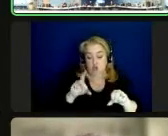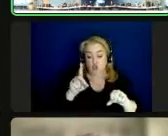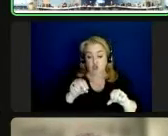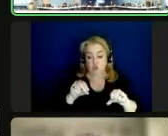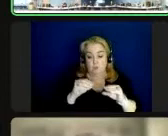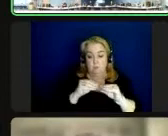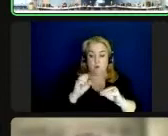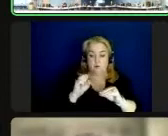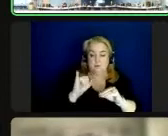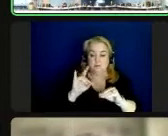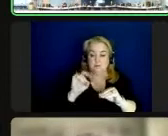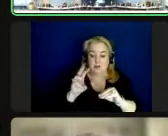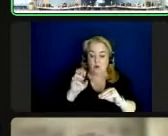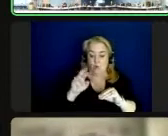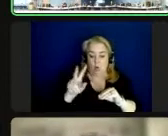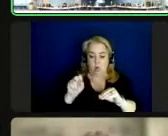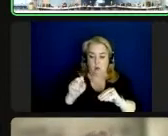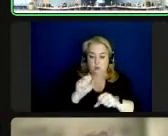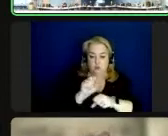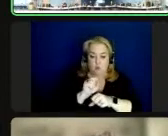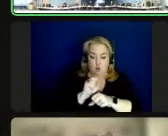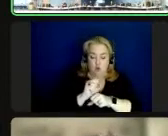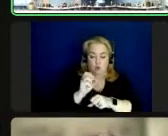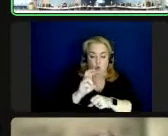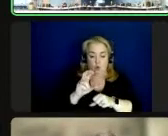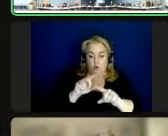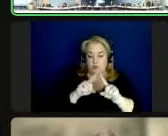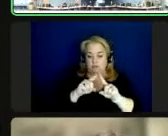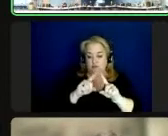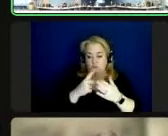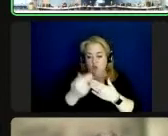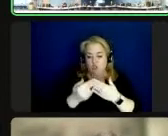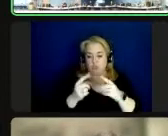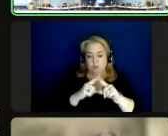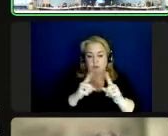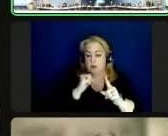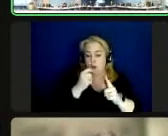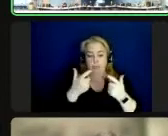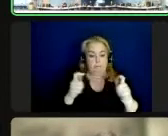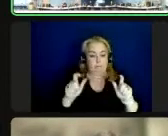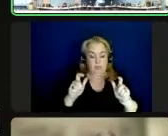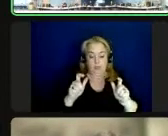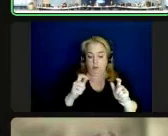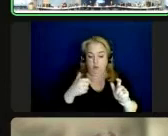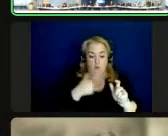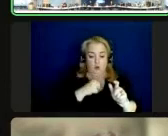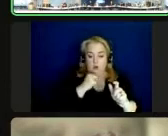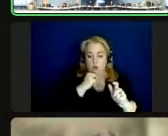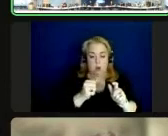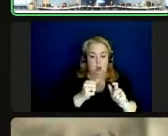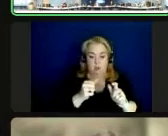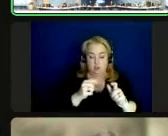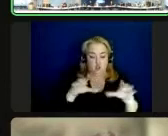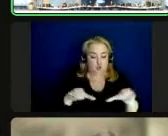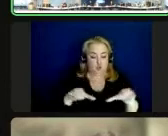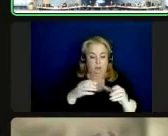IF YOU CHOSE TO CITY STAFF